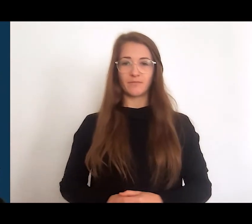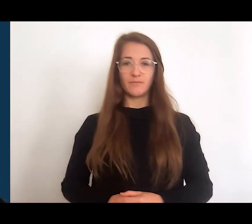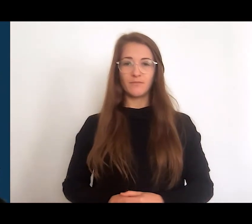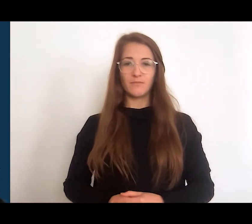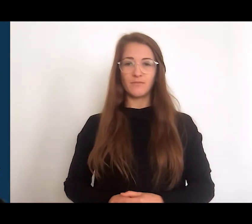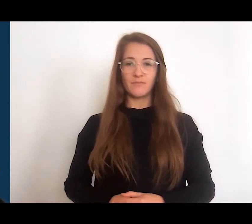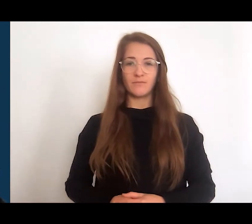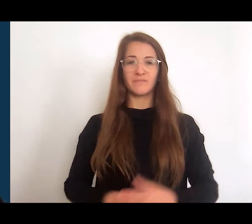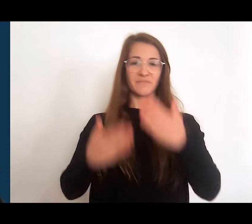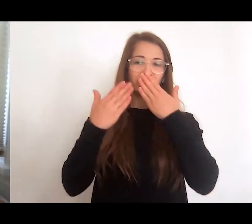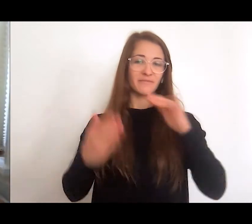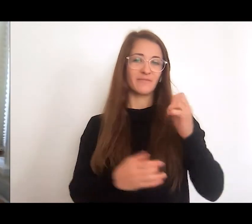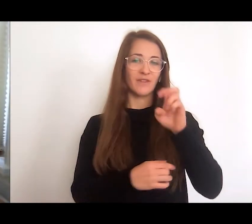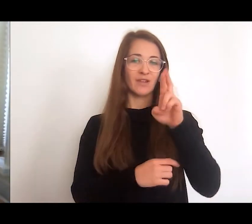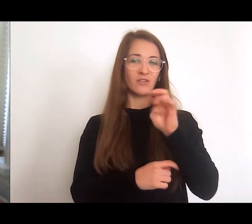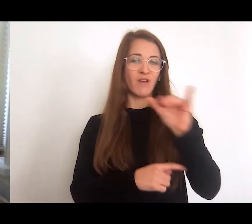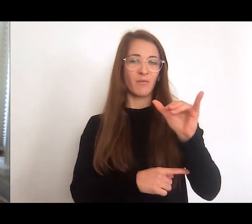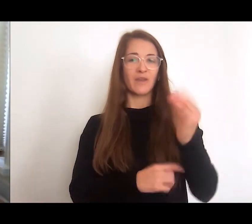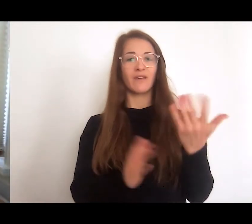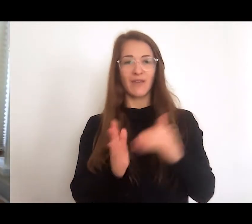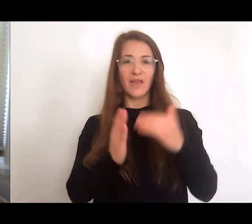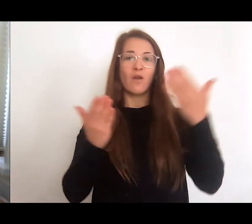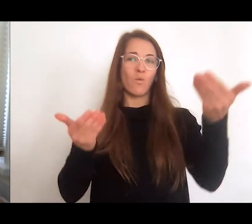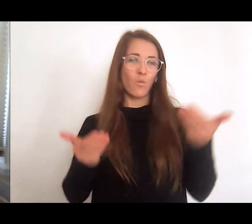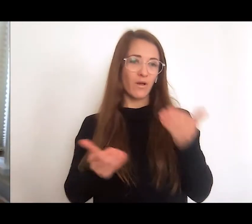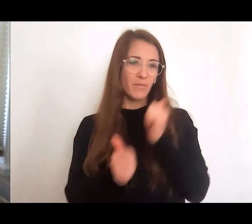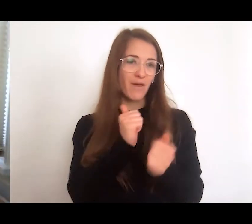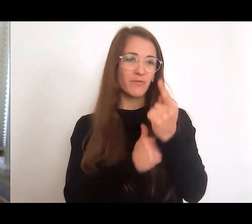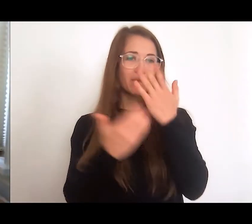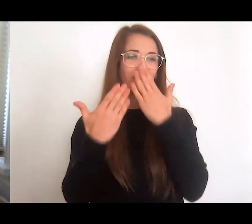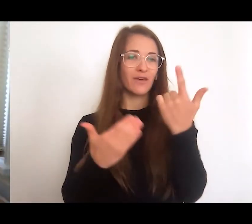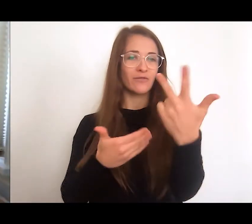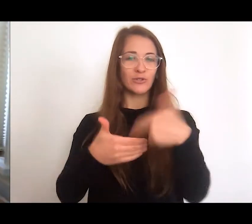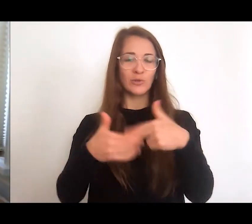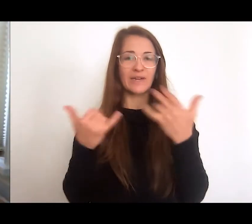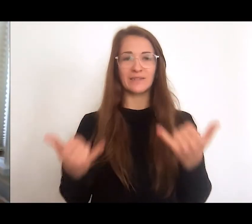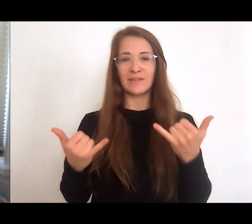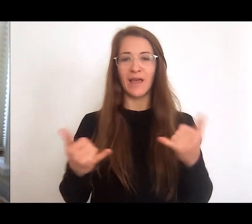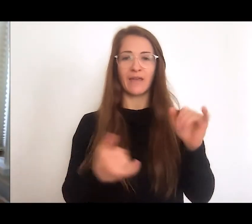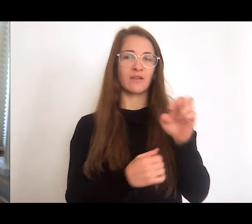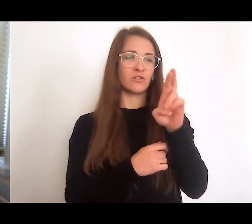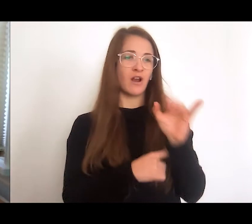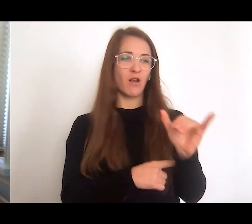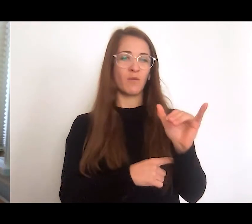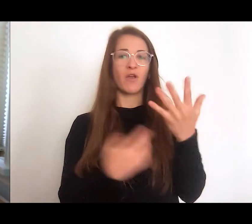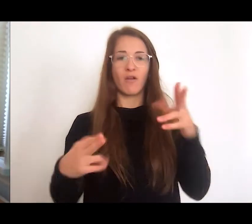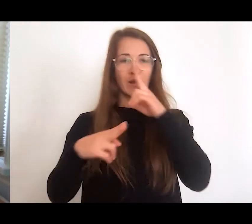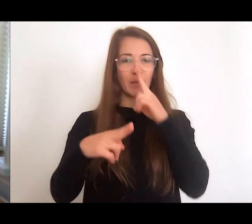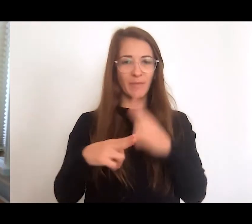THANKS, JEREMY. WELCOME EVERYONE AND THANK YOU